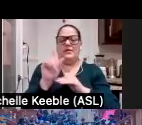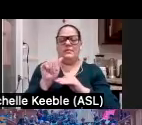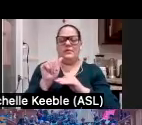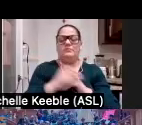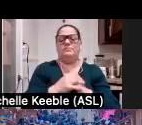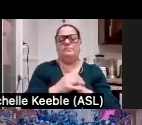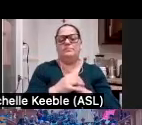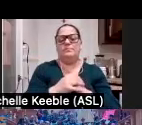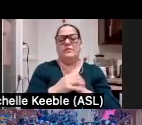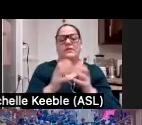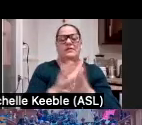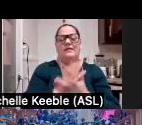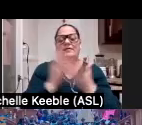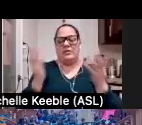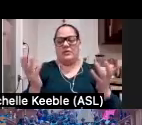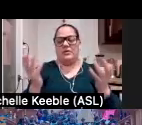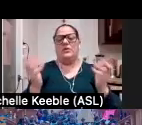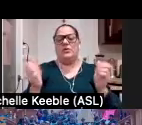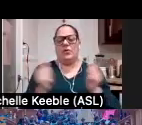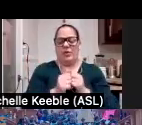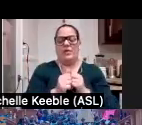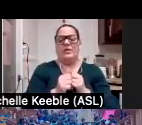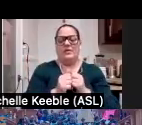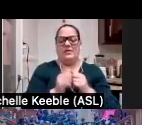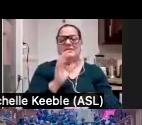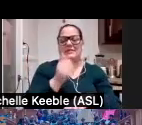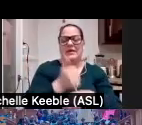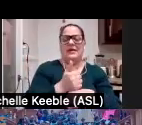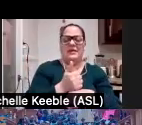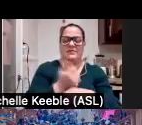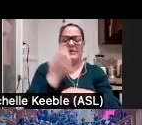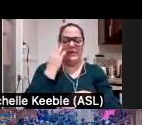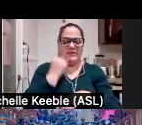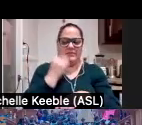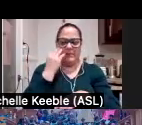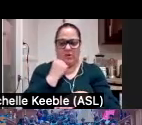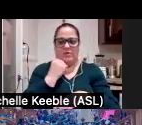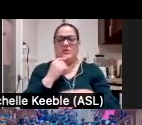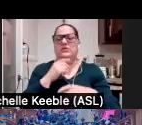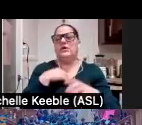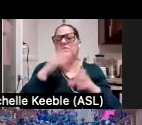It has everything to do with the settings that they encounter which determine how